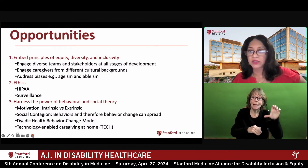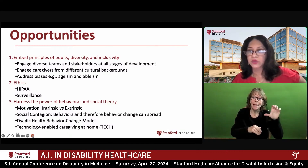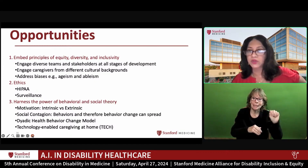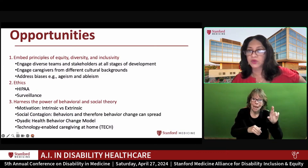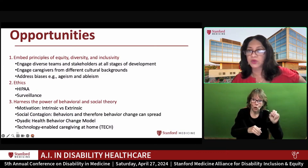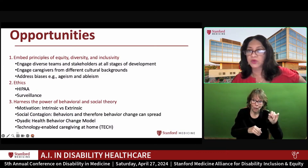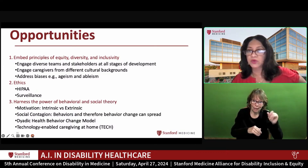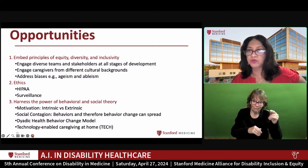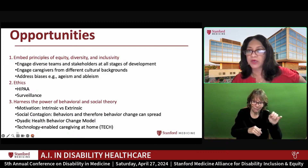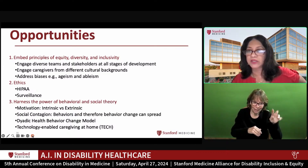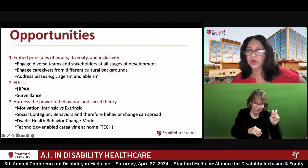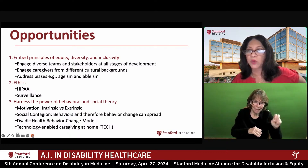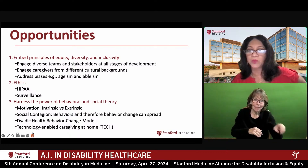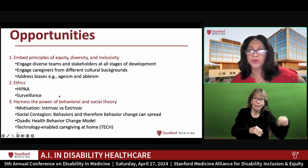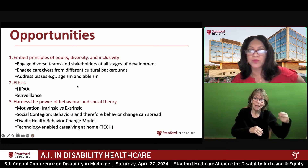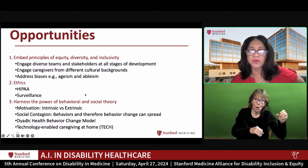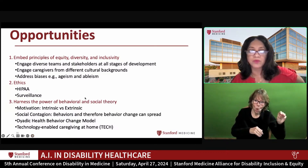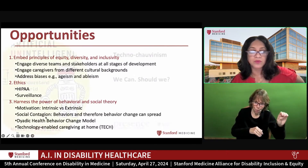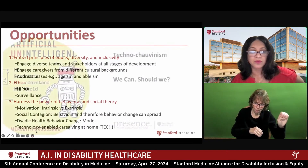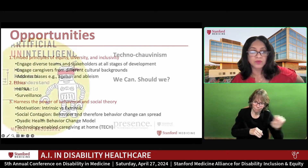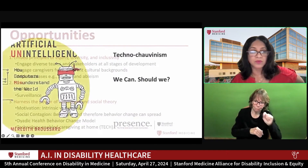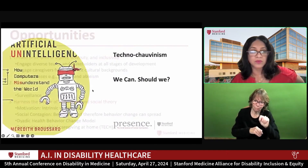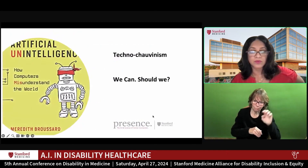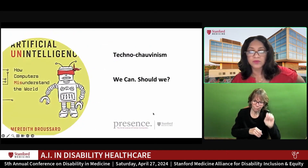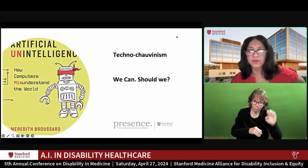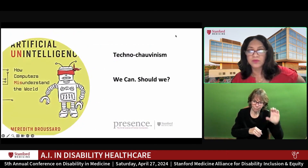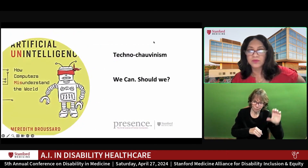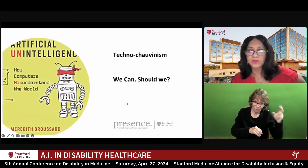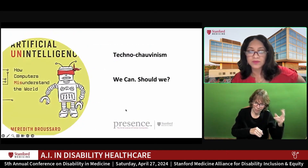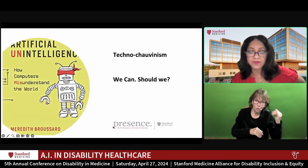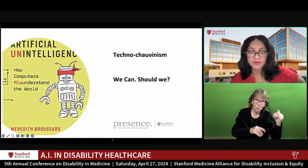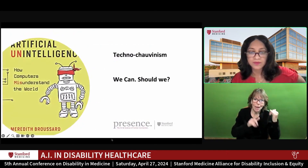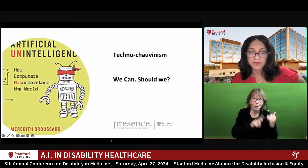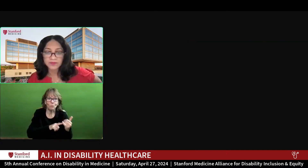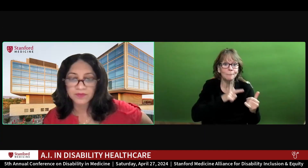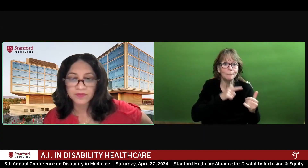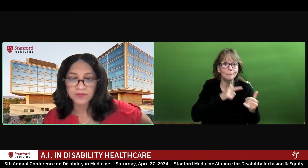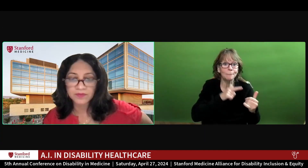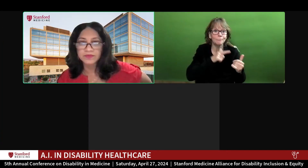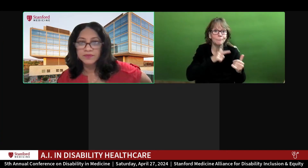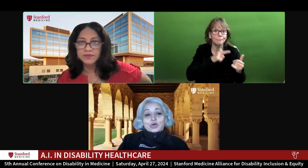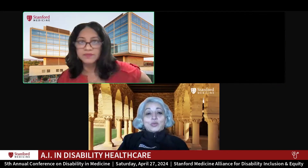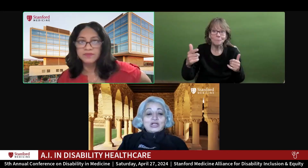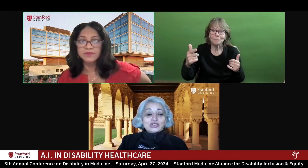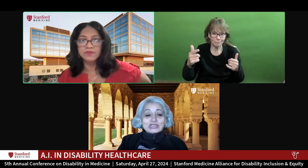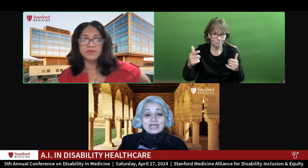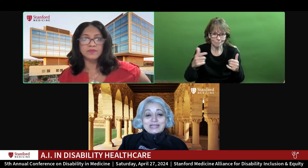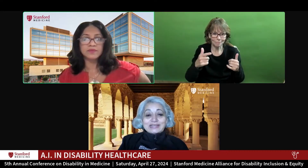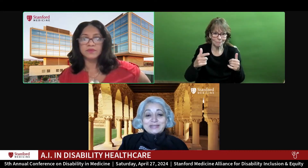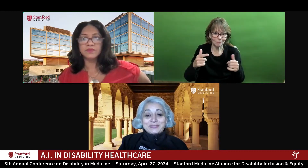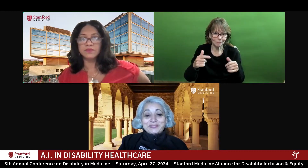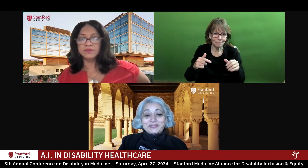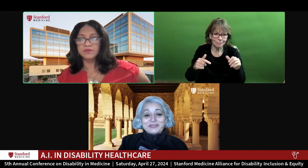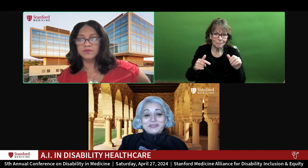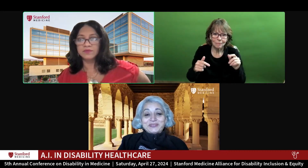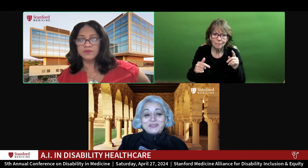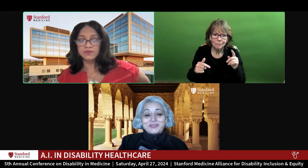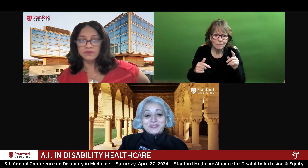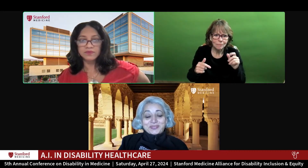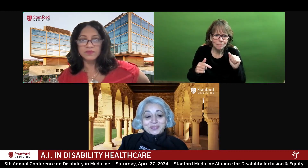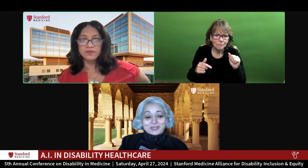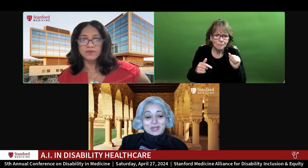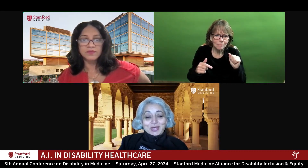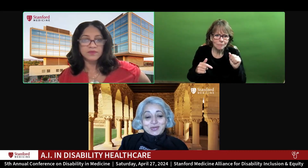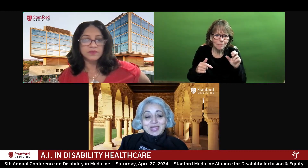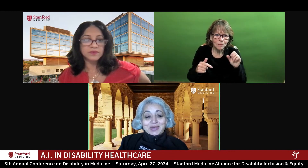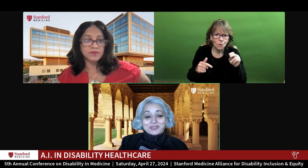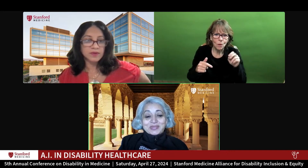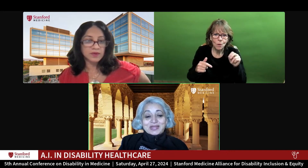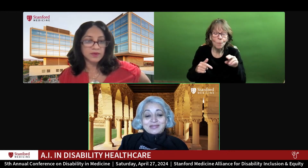back to Sonoo to bring us home. >> Sonoo Thadaney Israni: Okay,